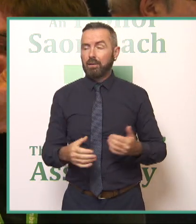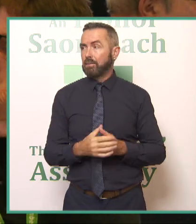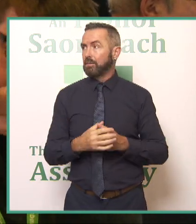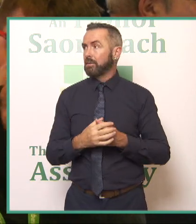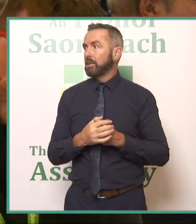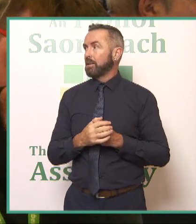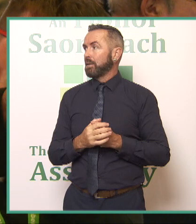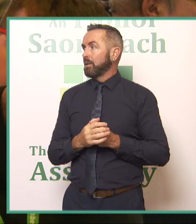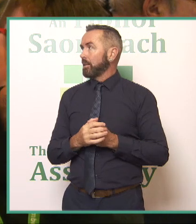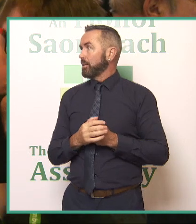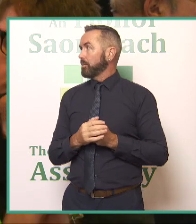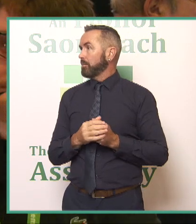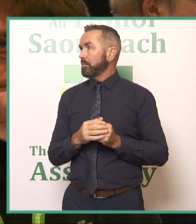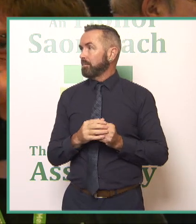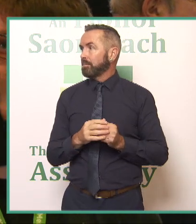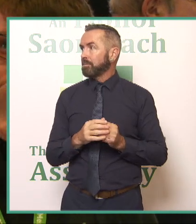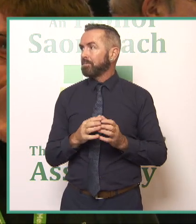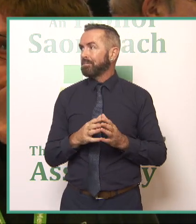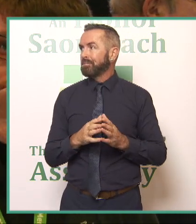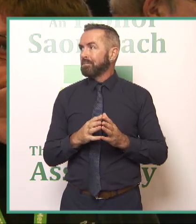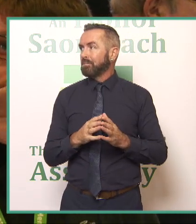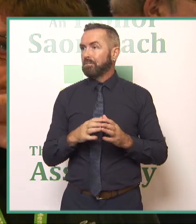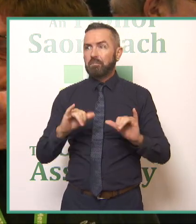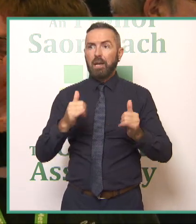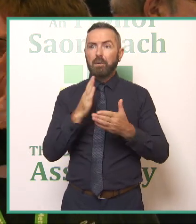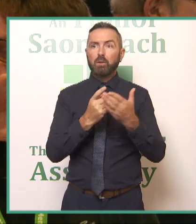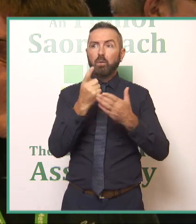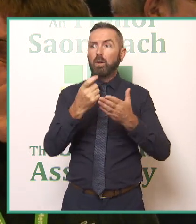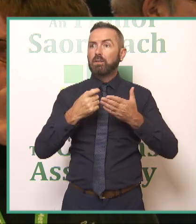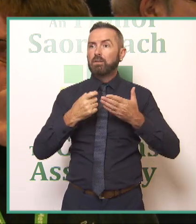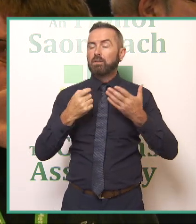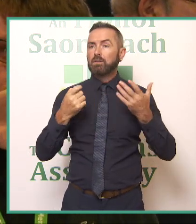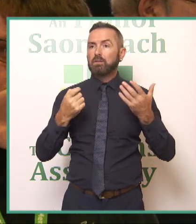maybe someone might sponsor it or we could get assistance from someone